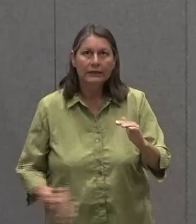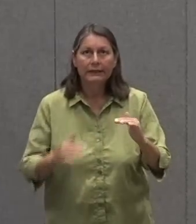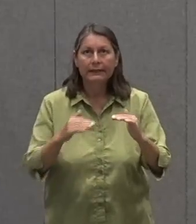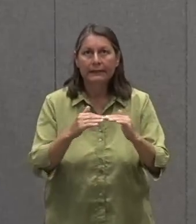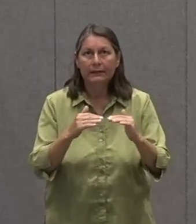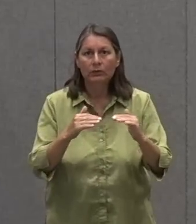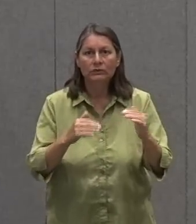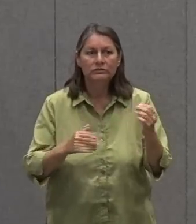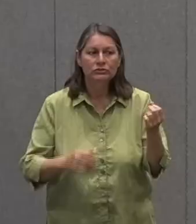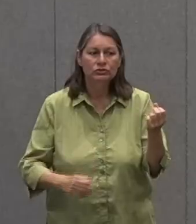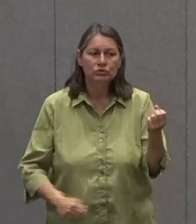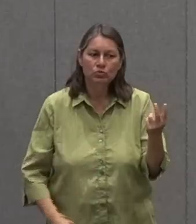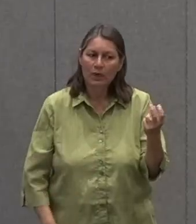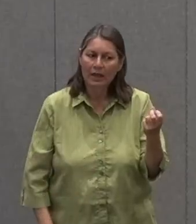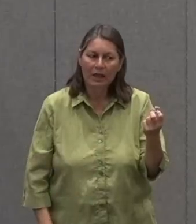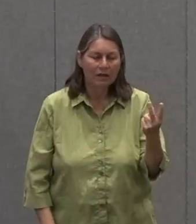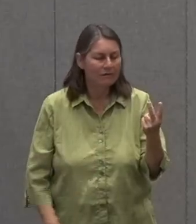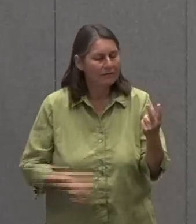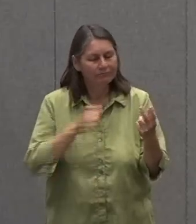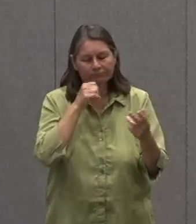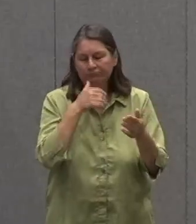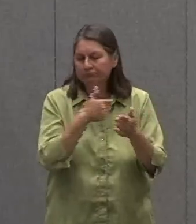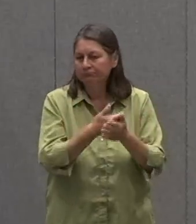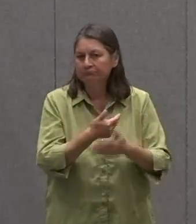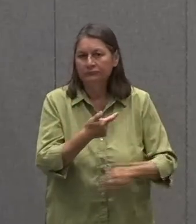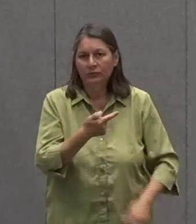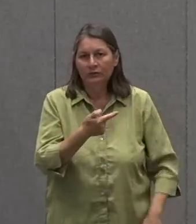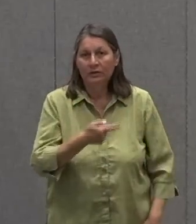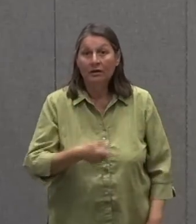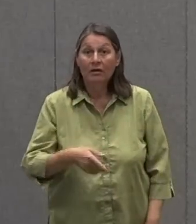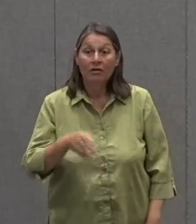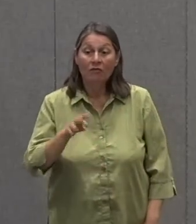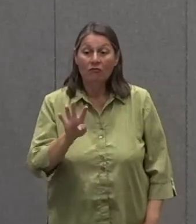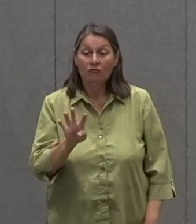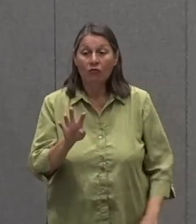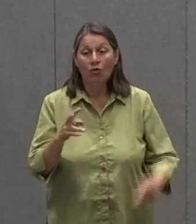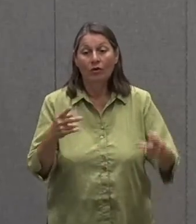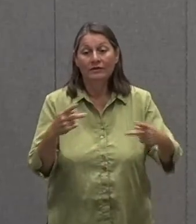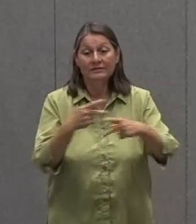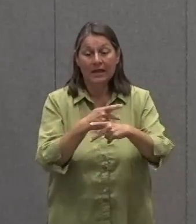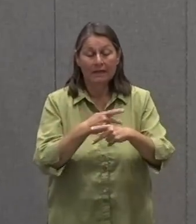Nope, that's not close to 21. Four times four is 16.